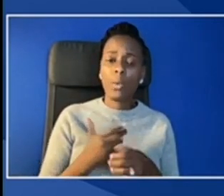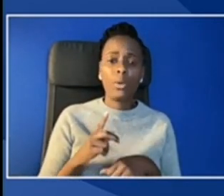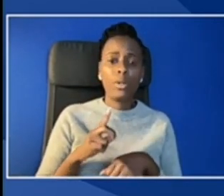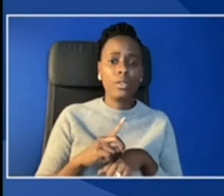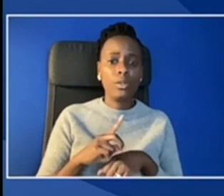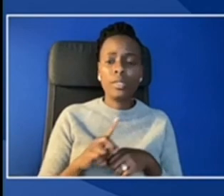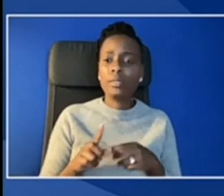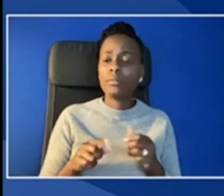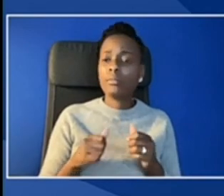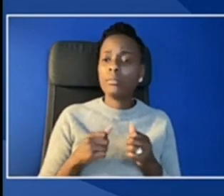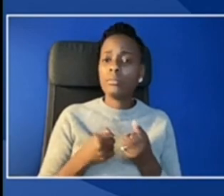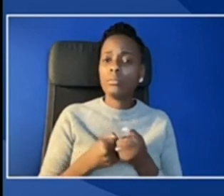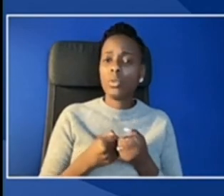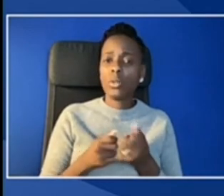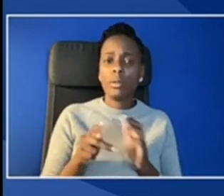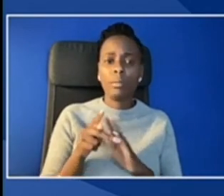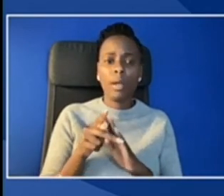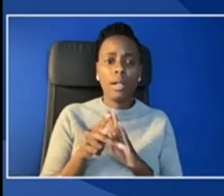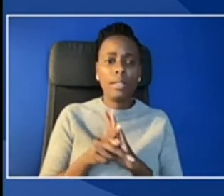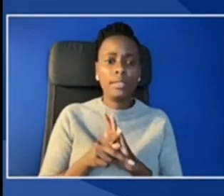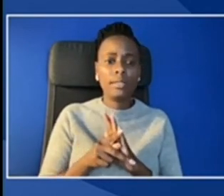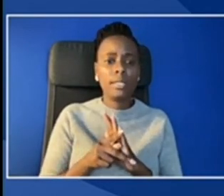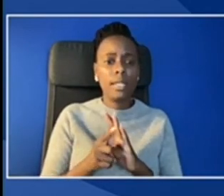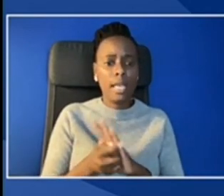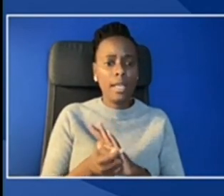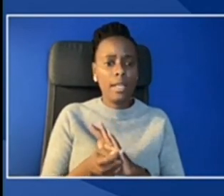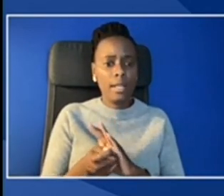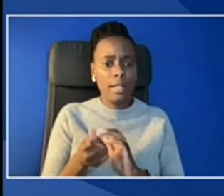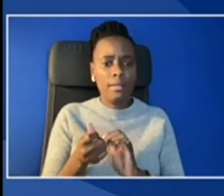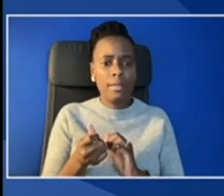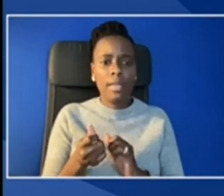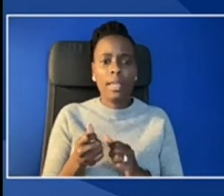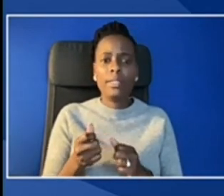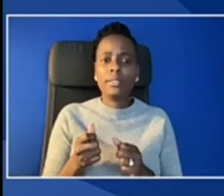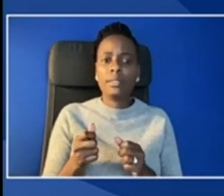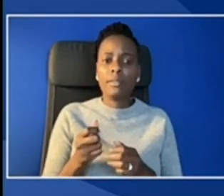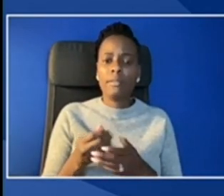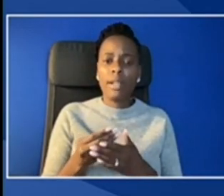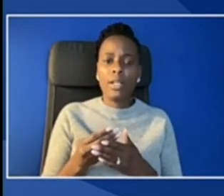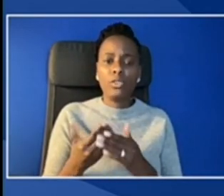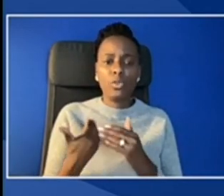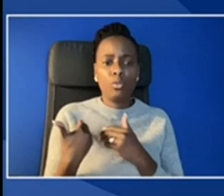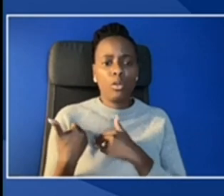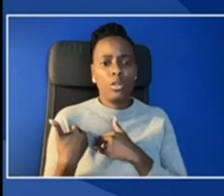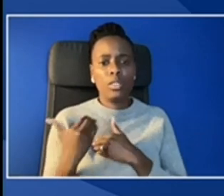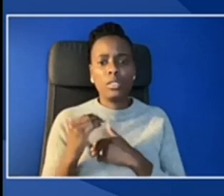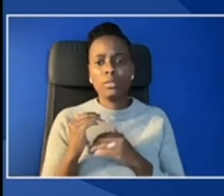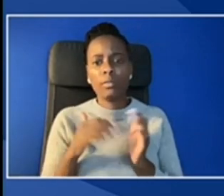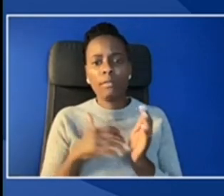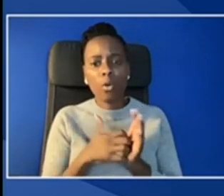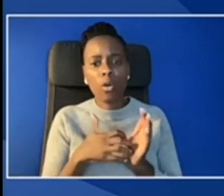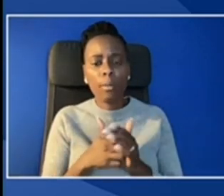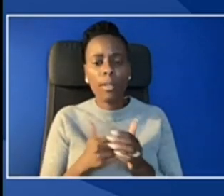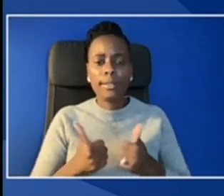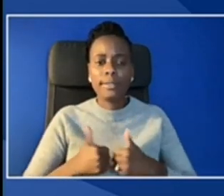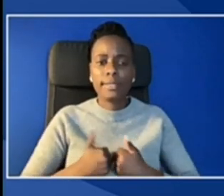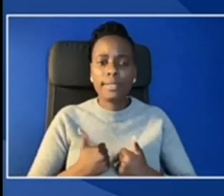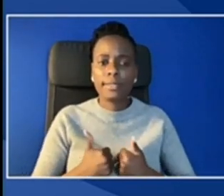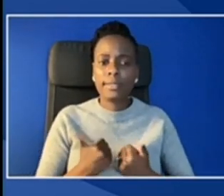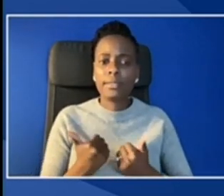alleviate the financial burdens of our most vulnerable citizens, and create pathways towards a brighter future for all. Uplifting one of us uplifts all of